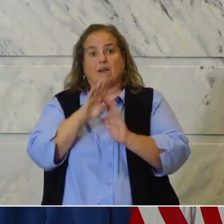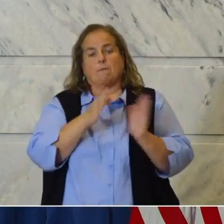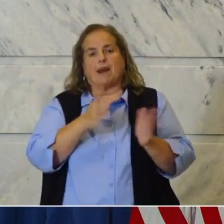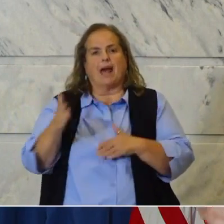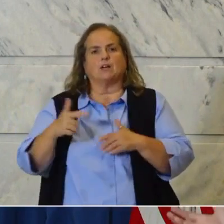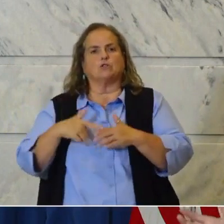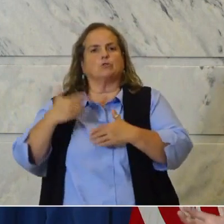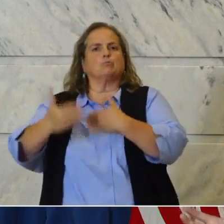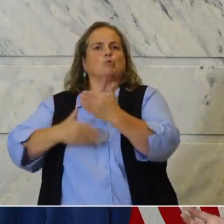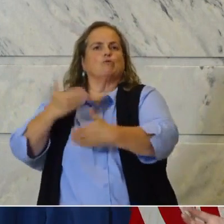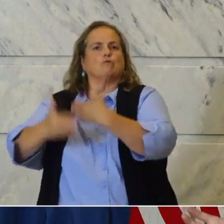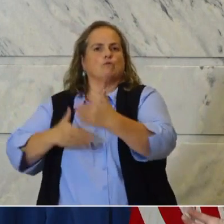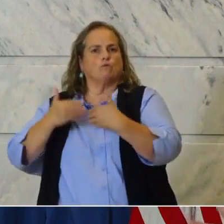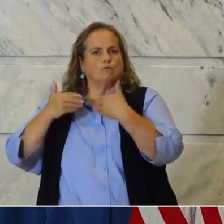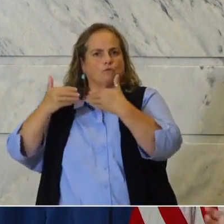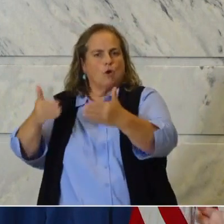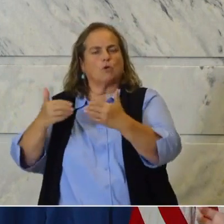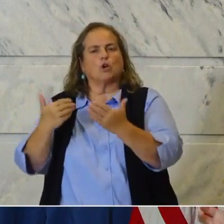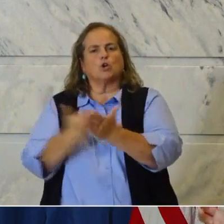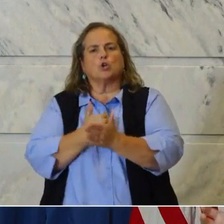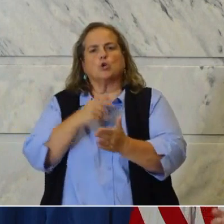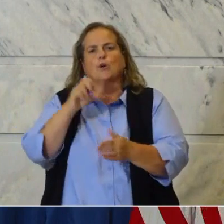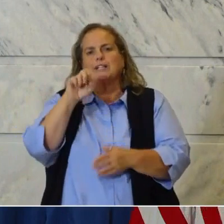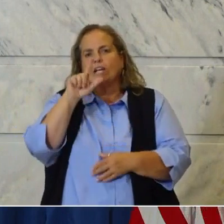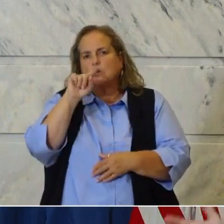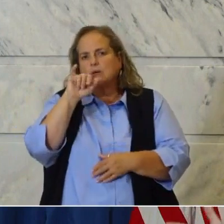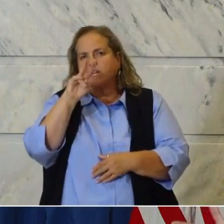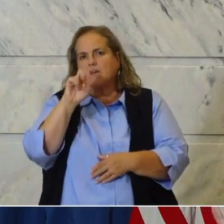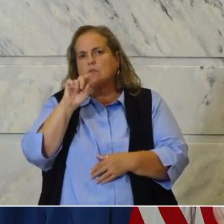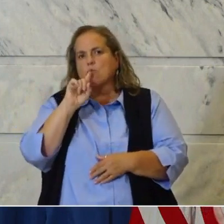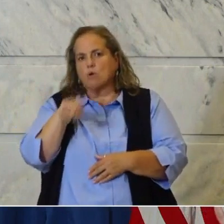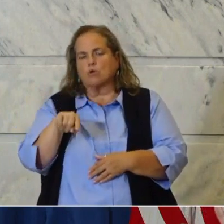There's a new executive order. I believe that lawsuit is moot, meaning